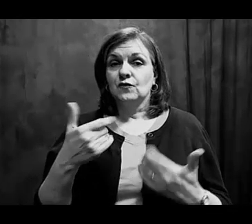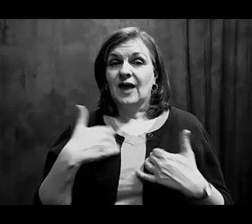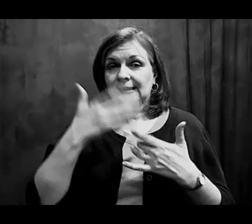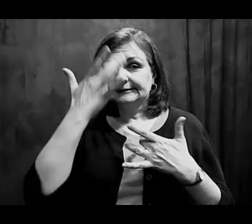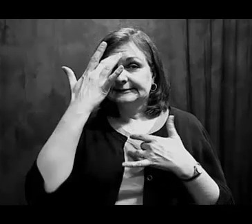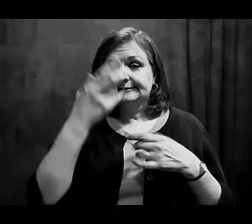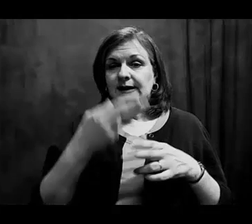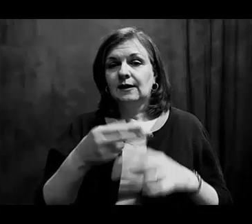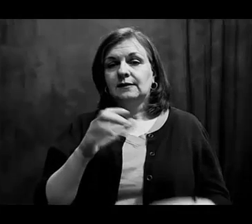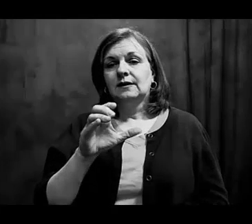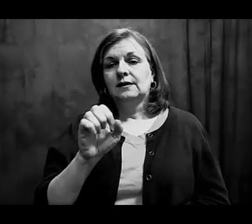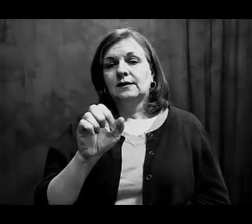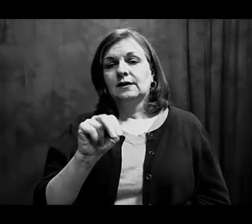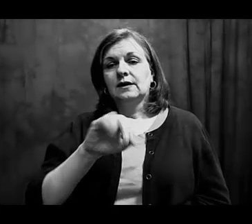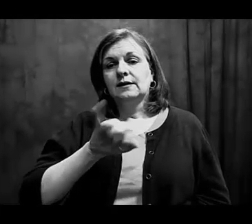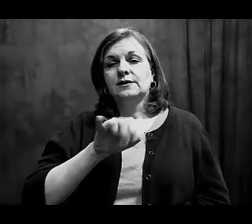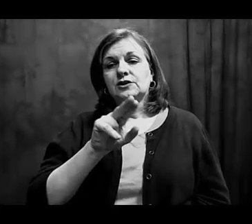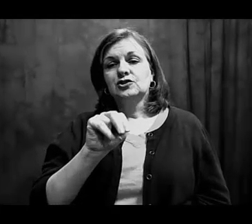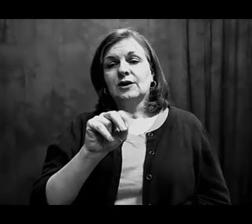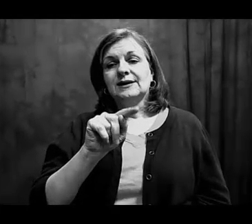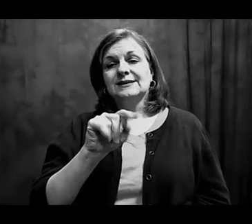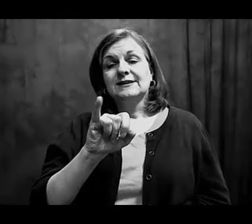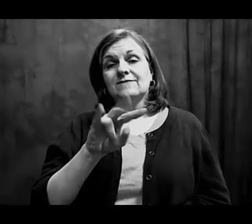conjunctivitis